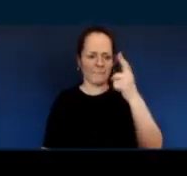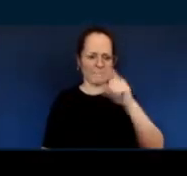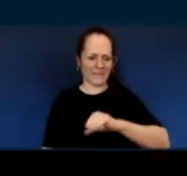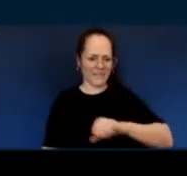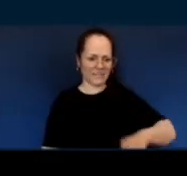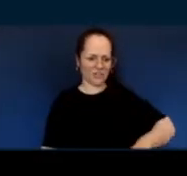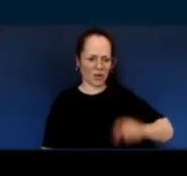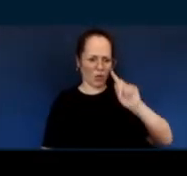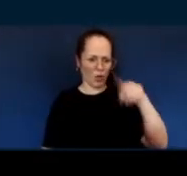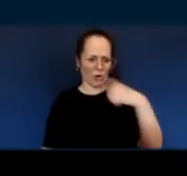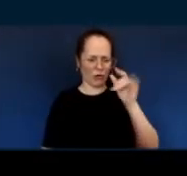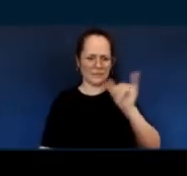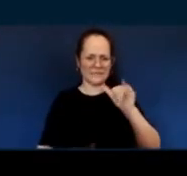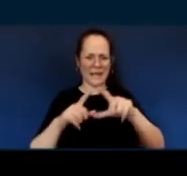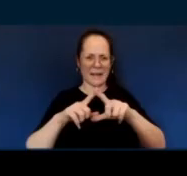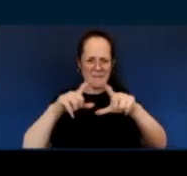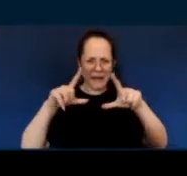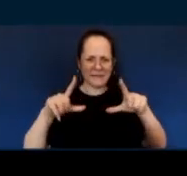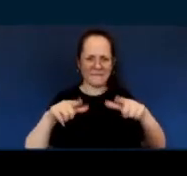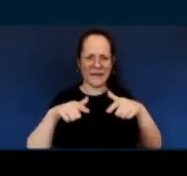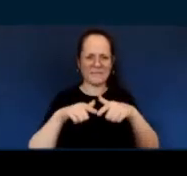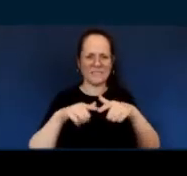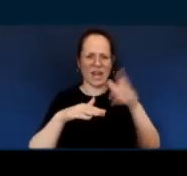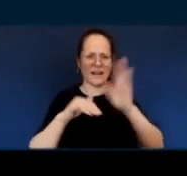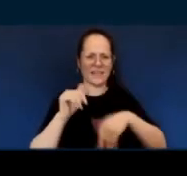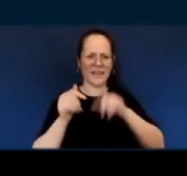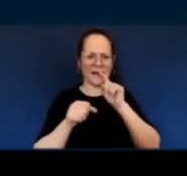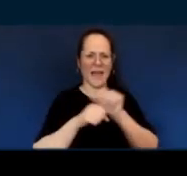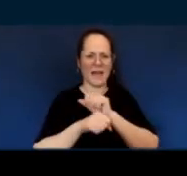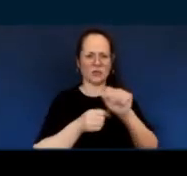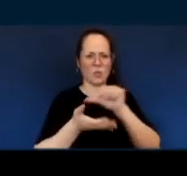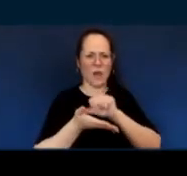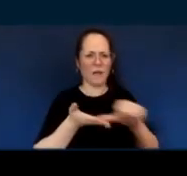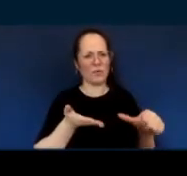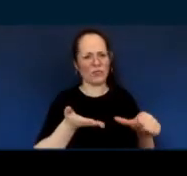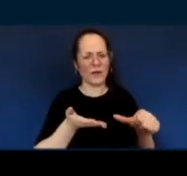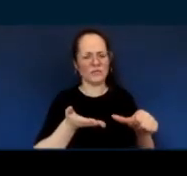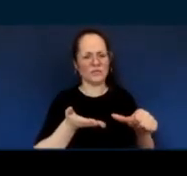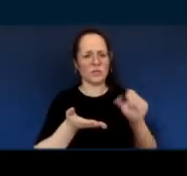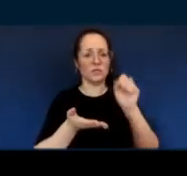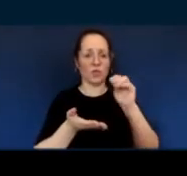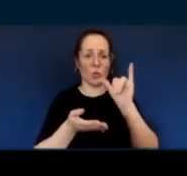VICTORRIAL TRADITION, THE EXCISION LOOKED LIKE A VAGINA,